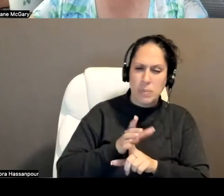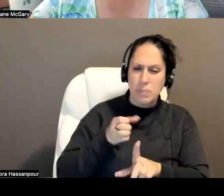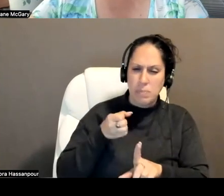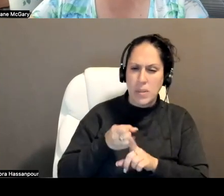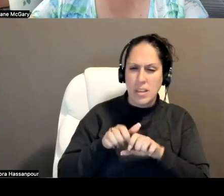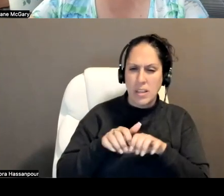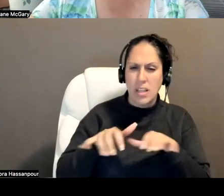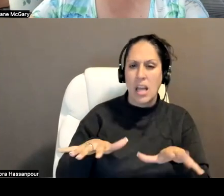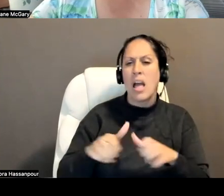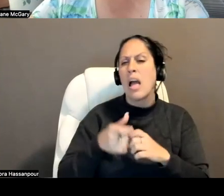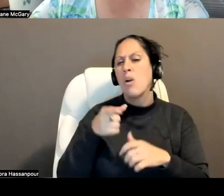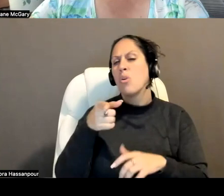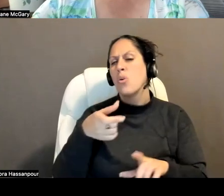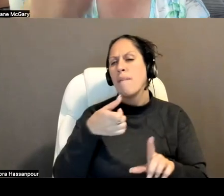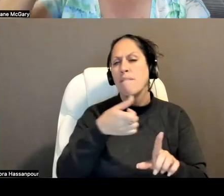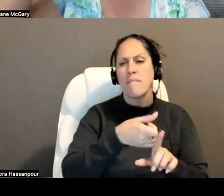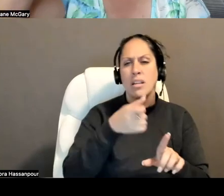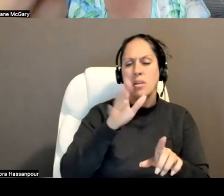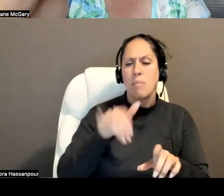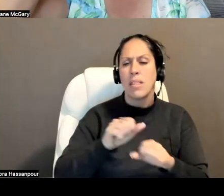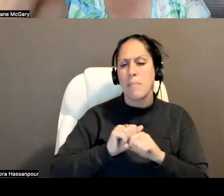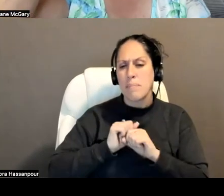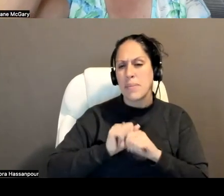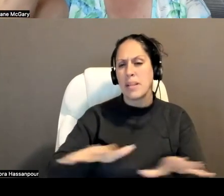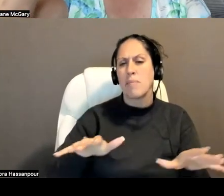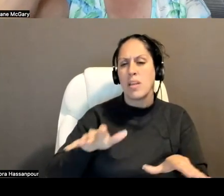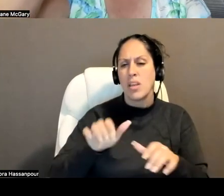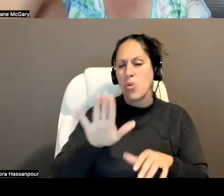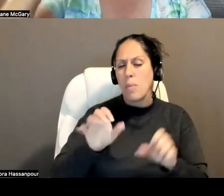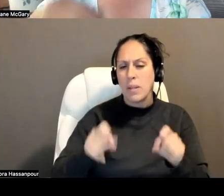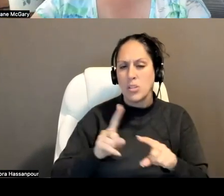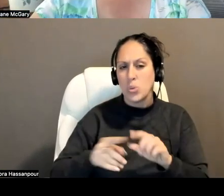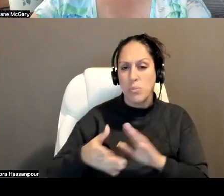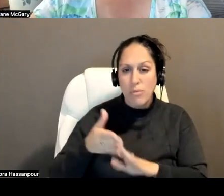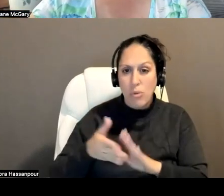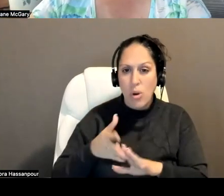affected by the pandemic, and your ability to perform, uh, because I know performing